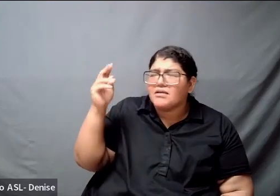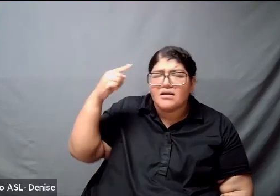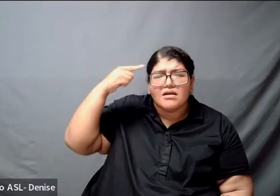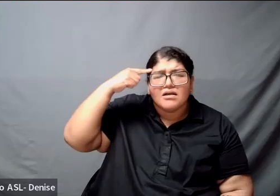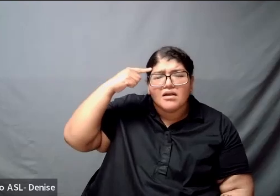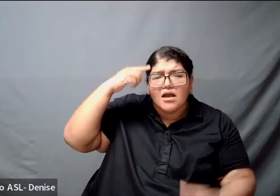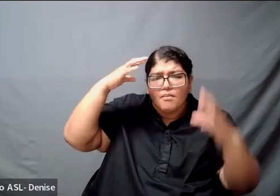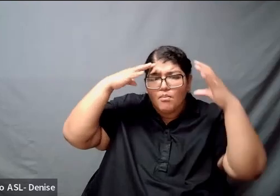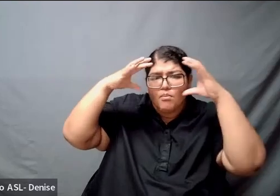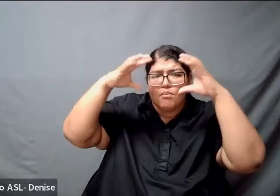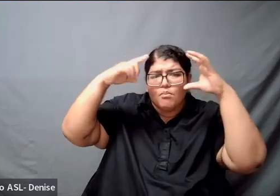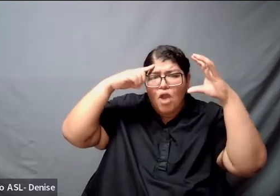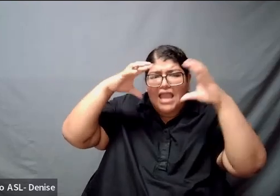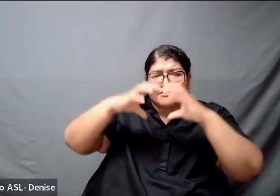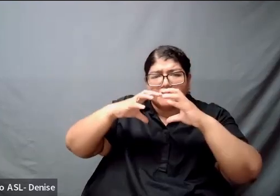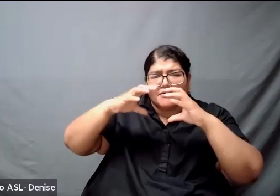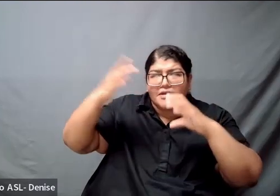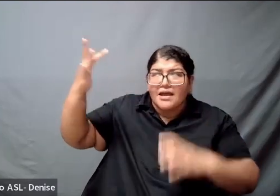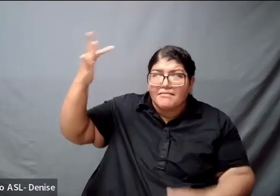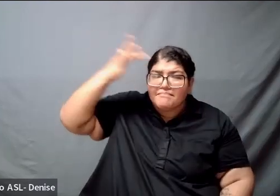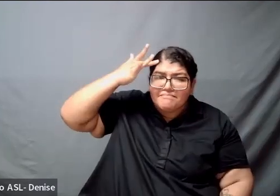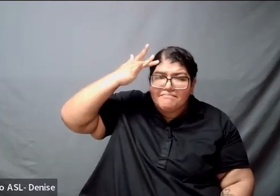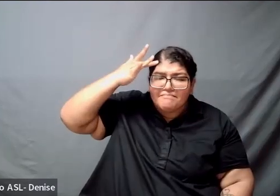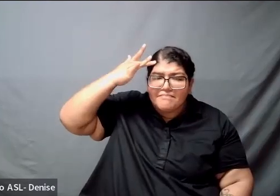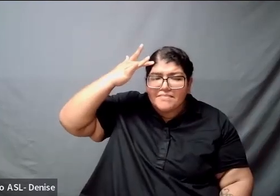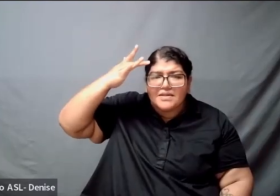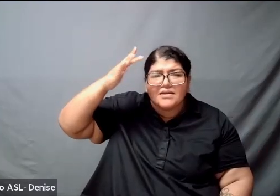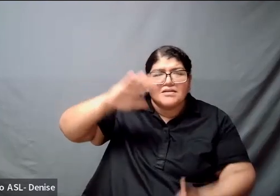goes to up and mine.